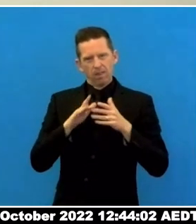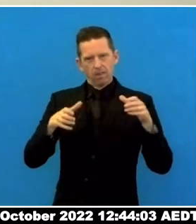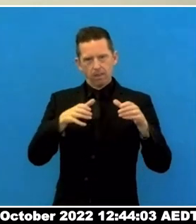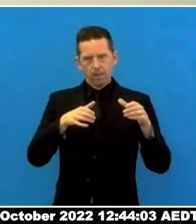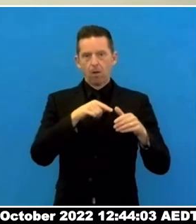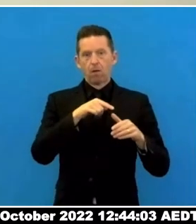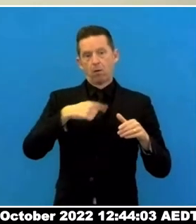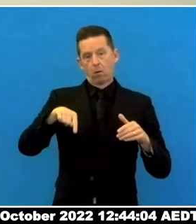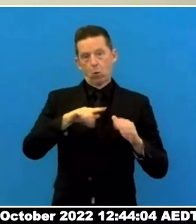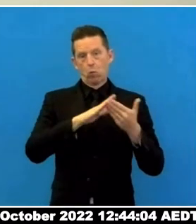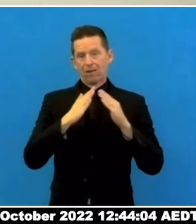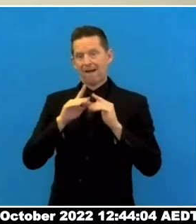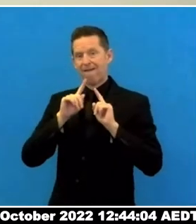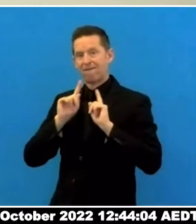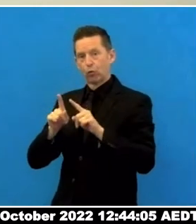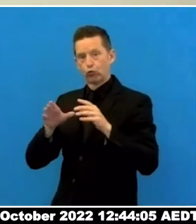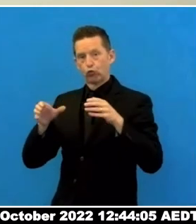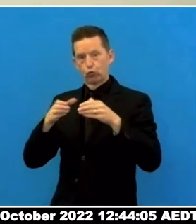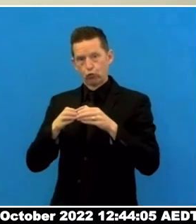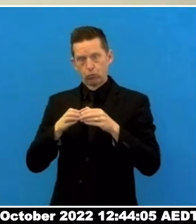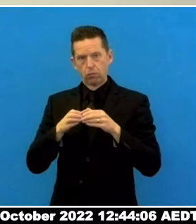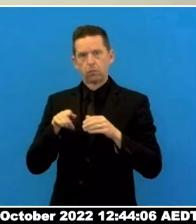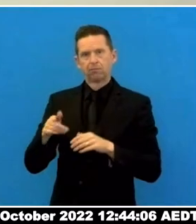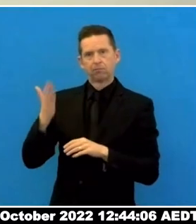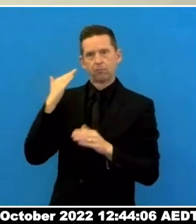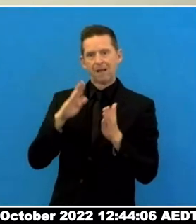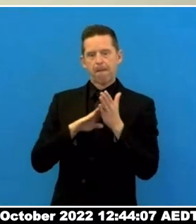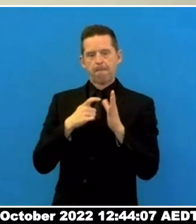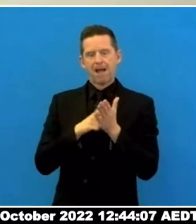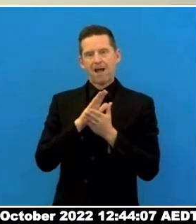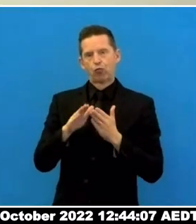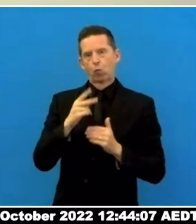between about May 2018 and March 2019, with newly arrived people from Iraq